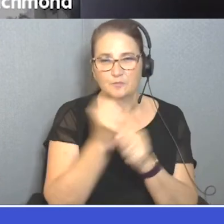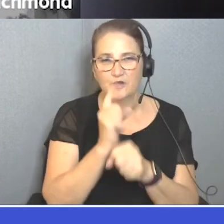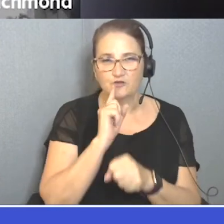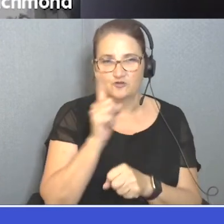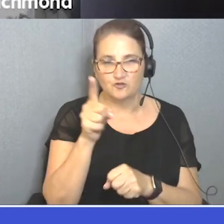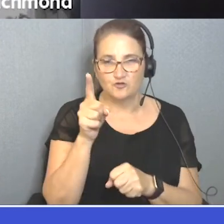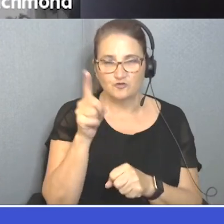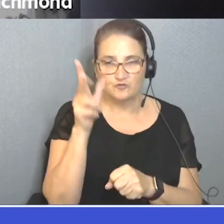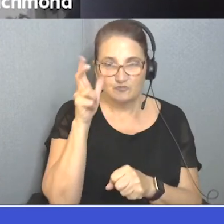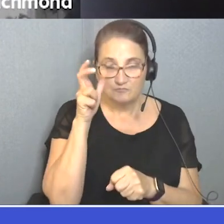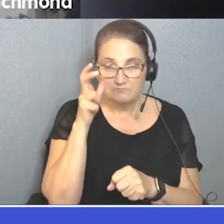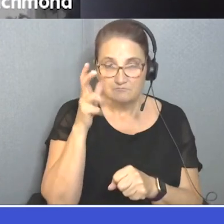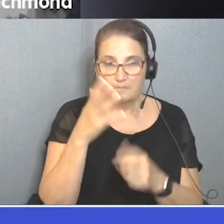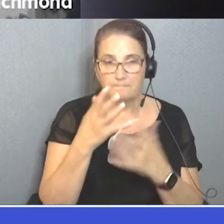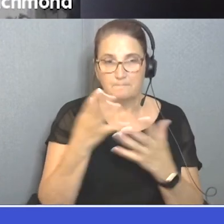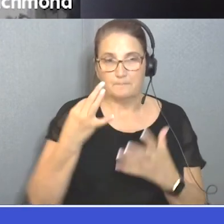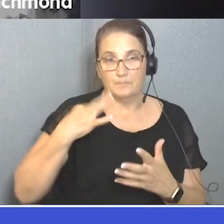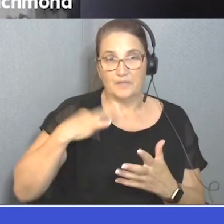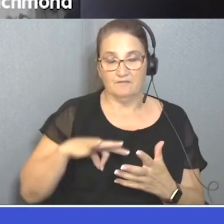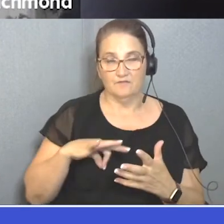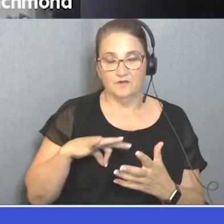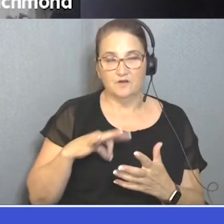I'm going to read some tips to ensure that your listening sessions